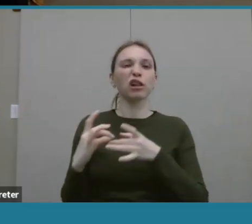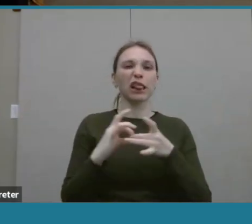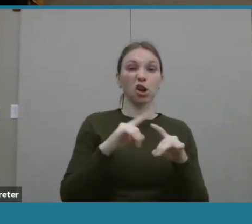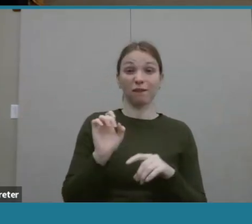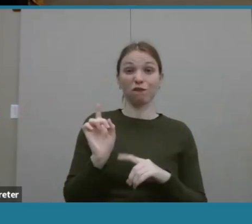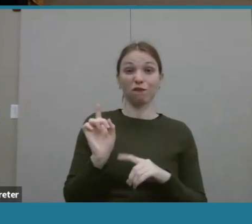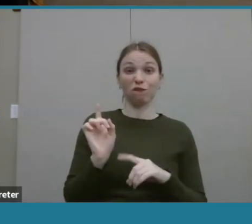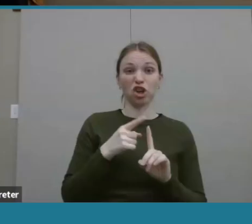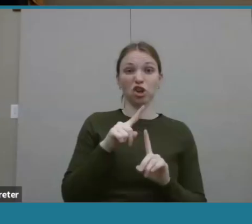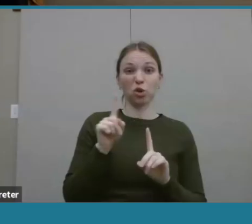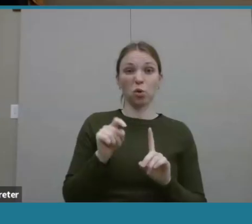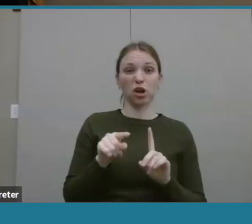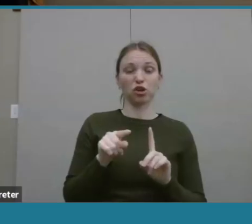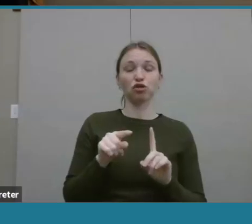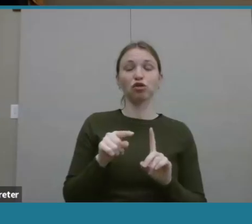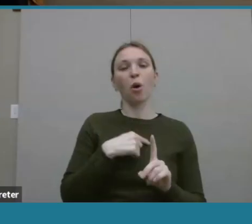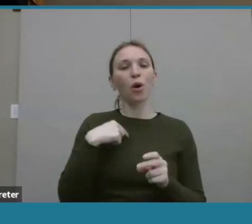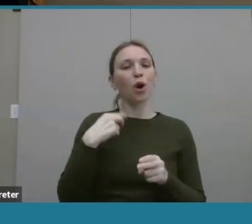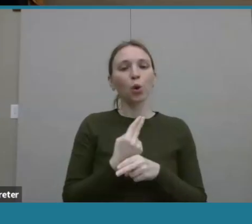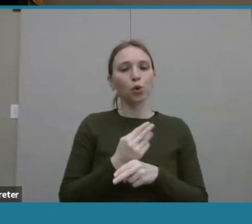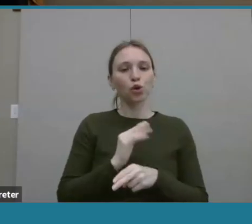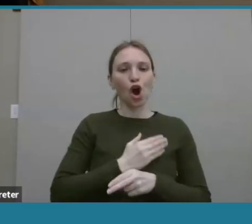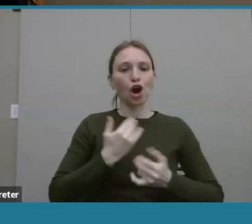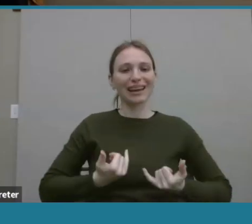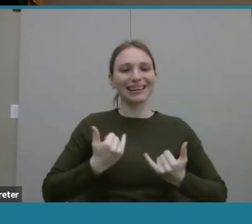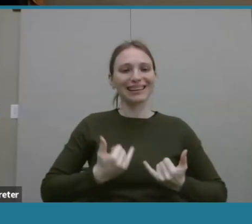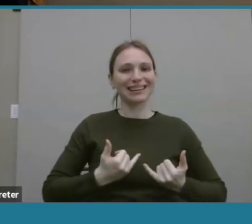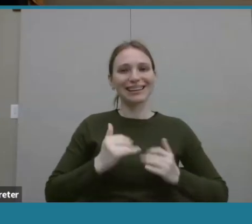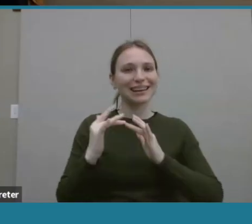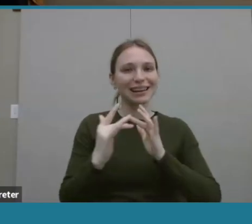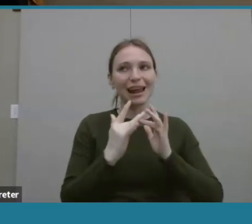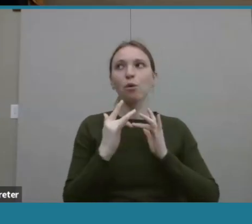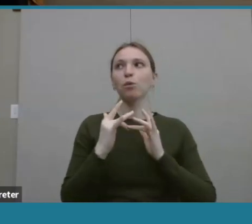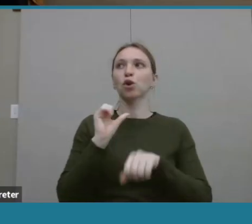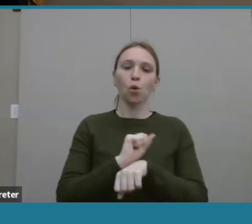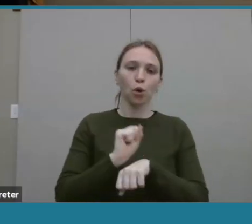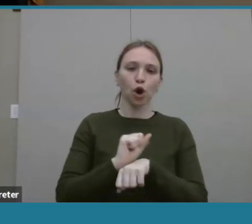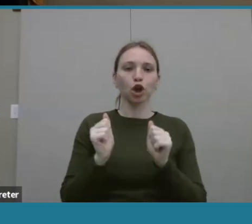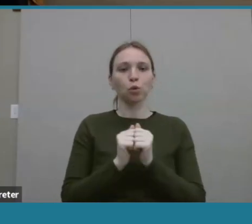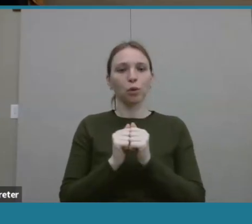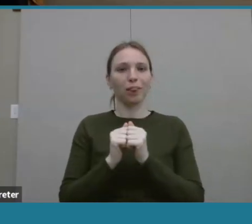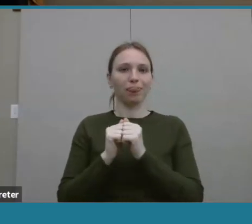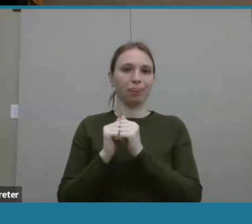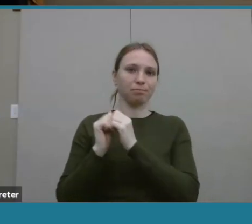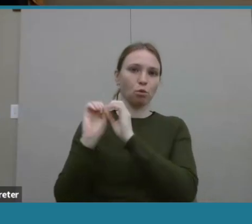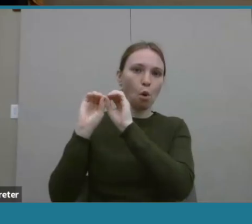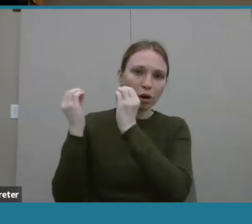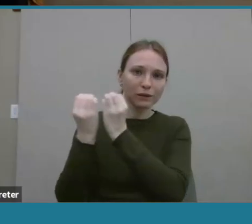Using our existing networks and working with organizations. And then also once we got some people involved, using word of